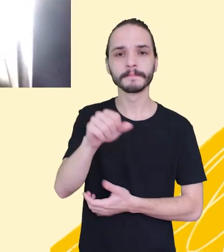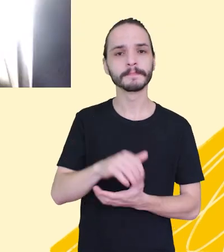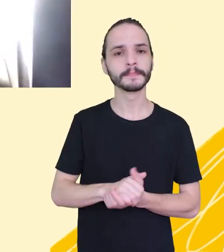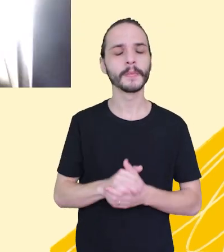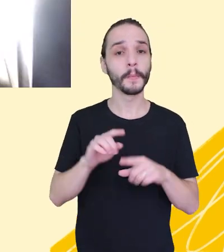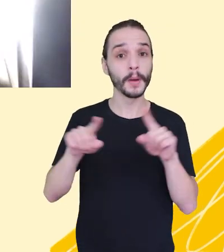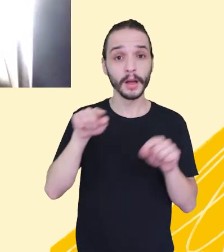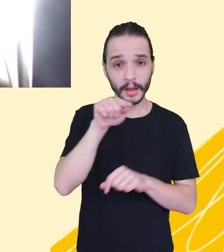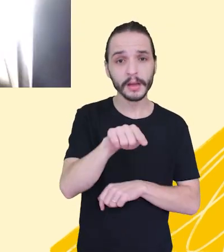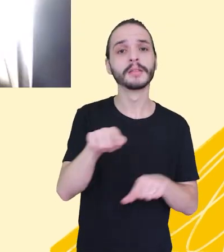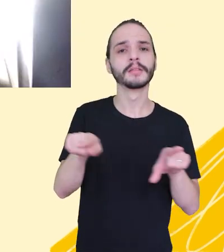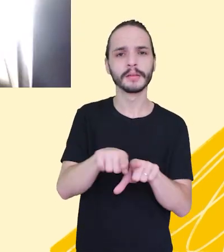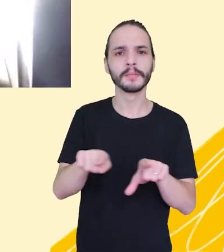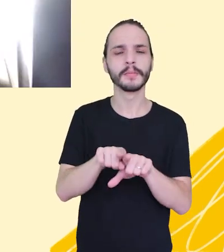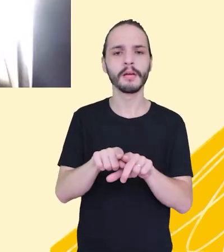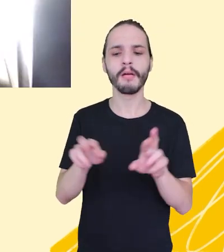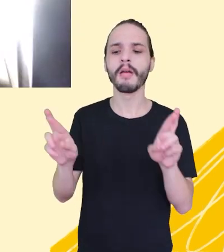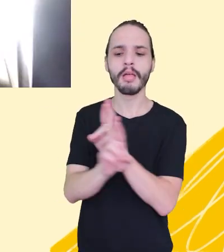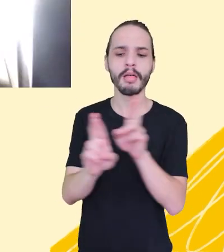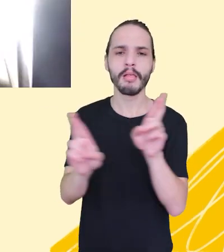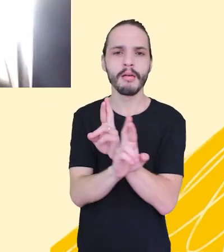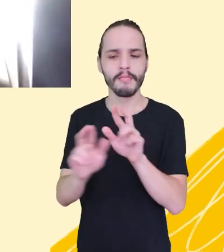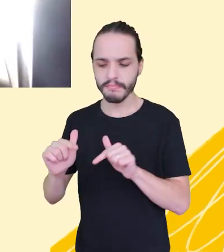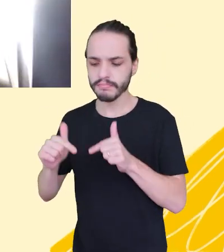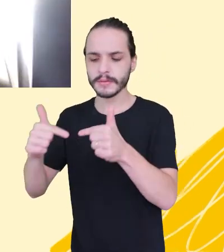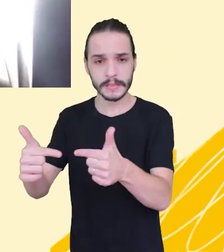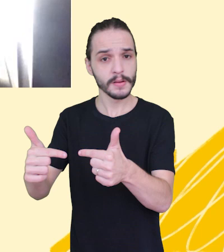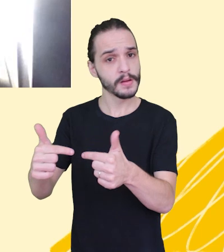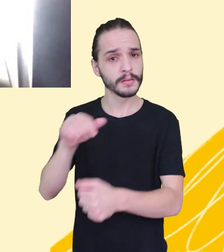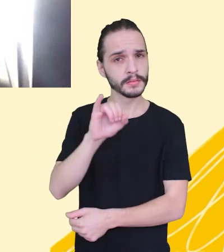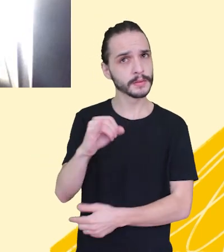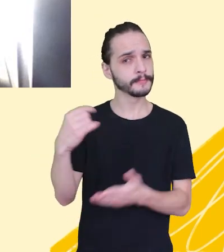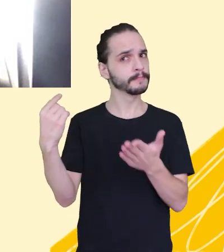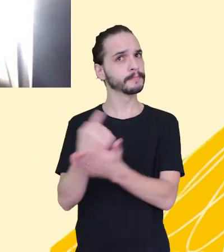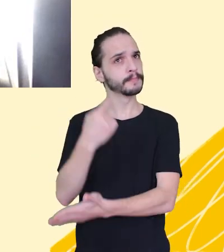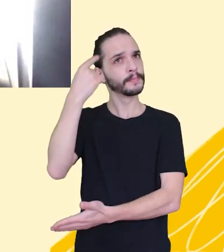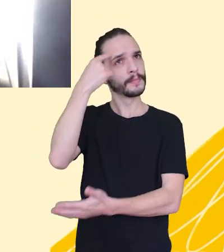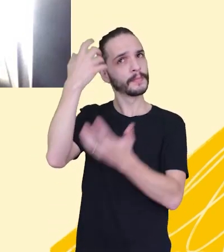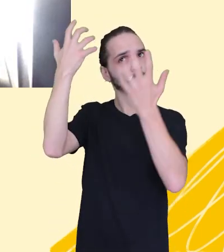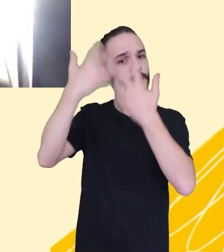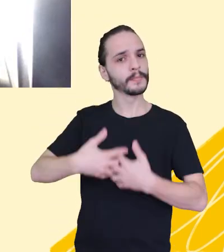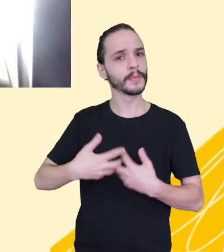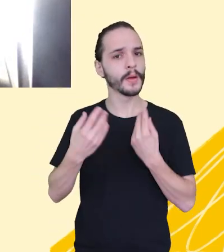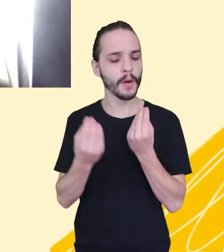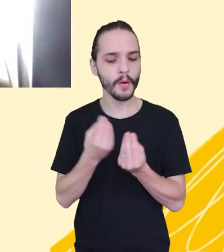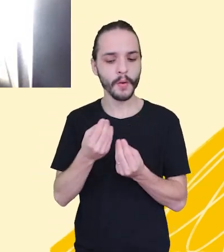Because if you ask yourself how you want to film that someone is doing something?